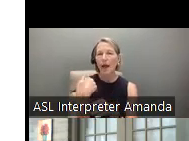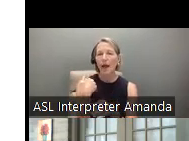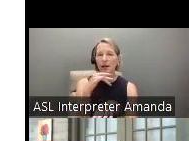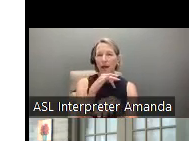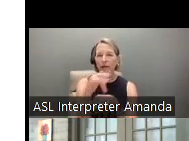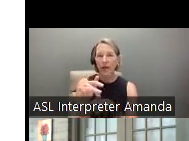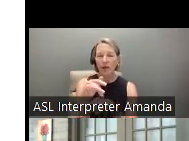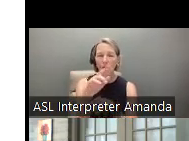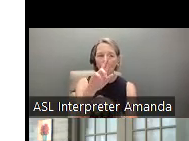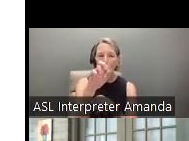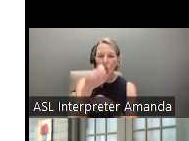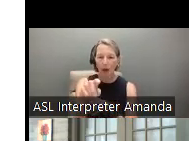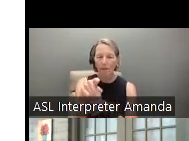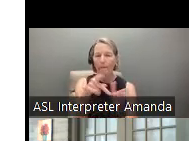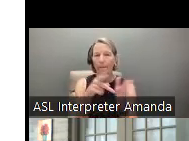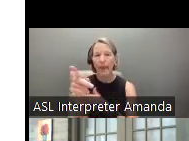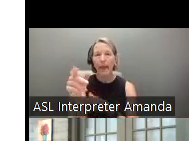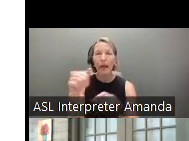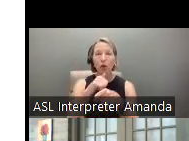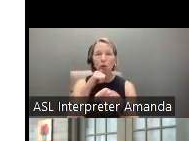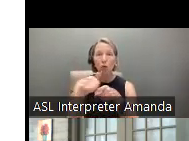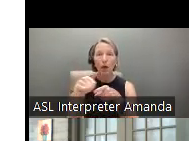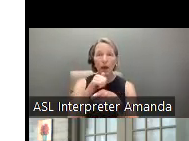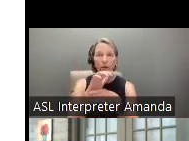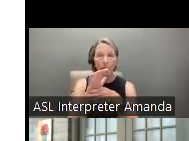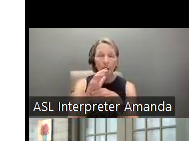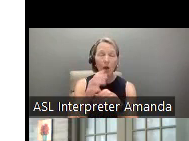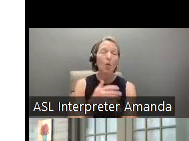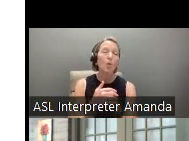representative payees some training videos that are available online and we have a link to those